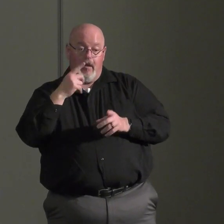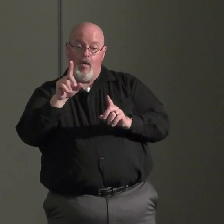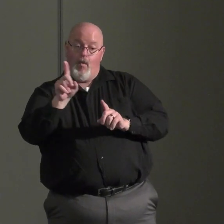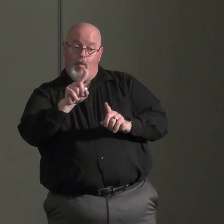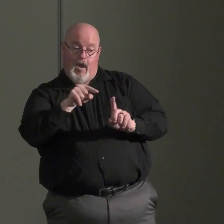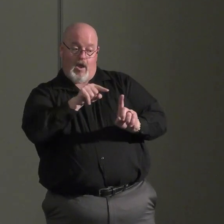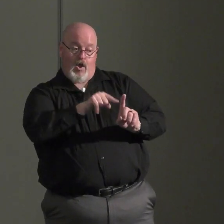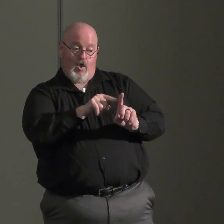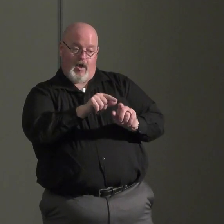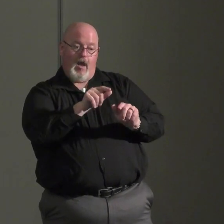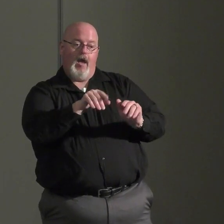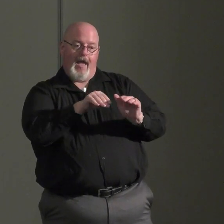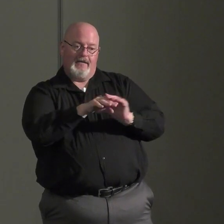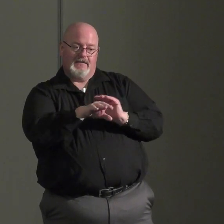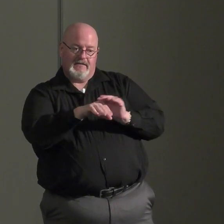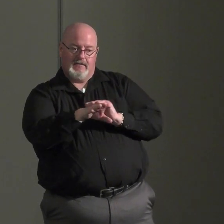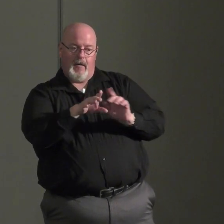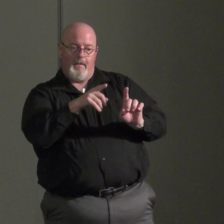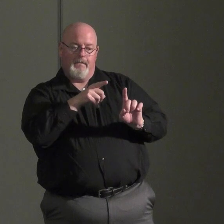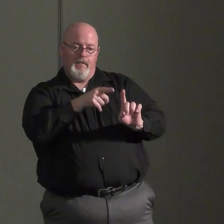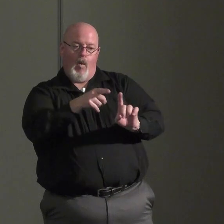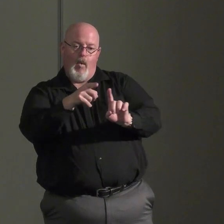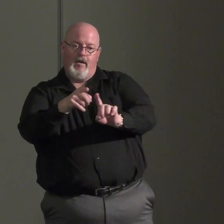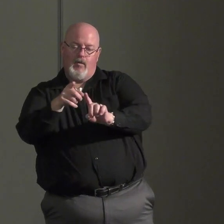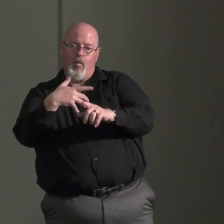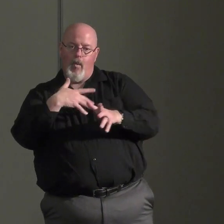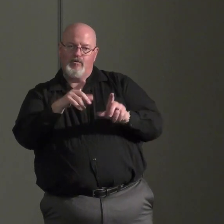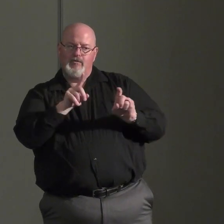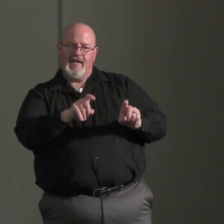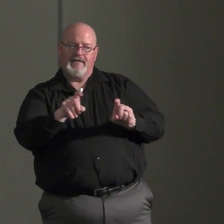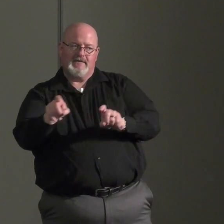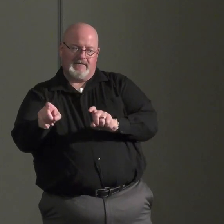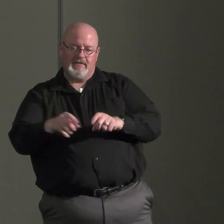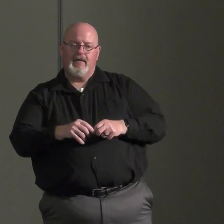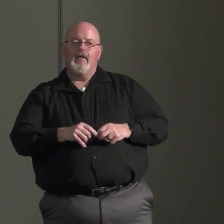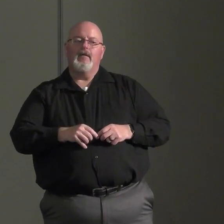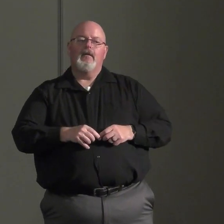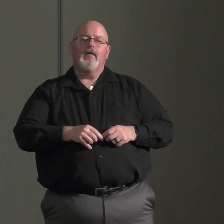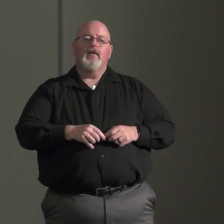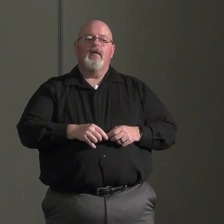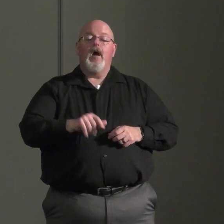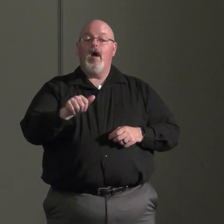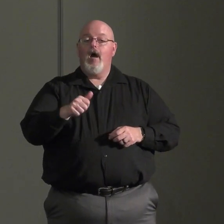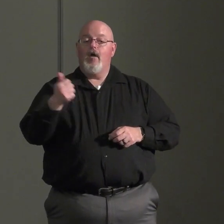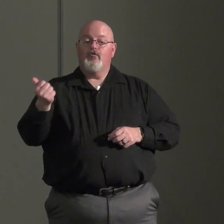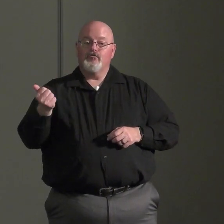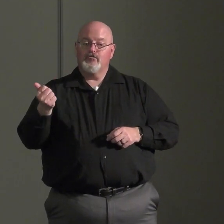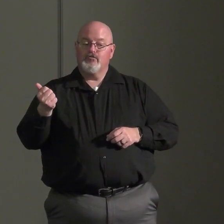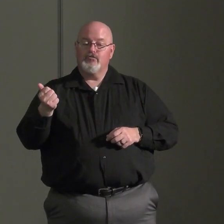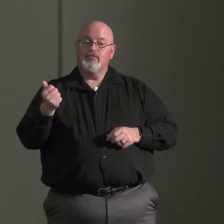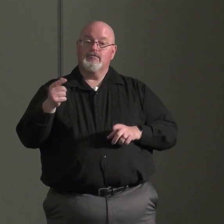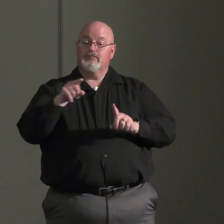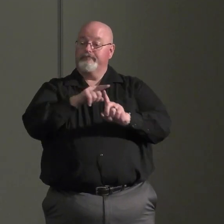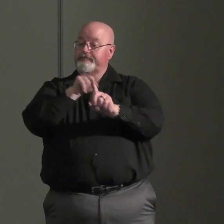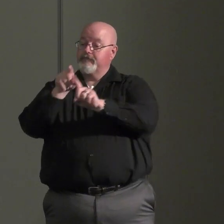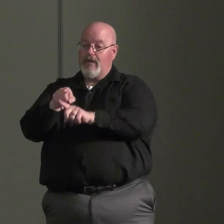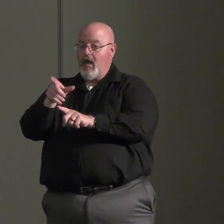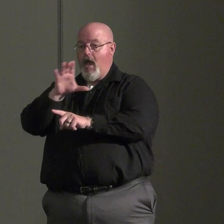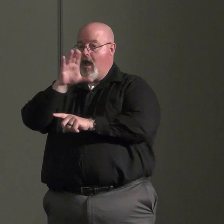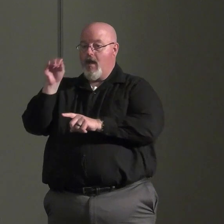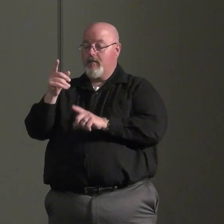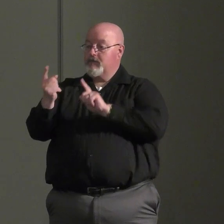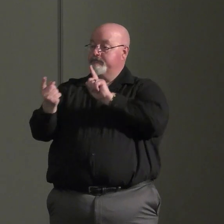be accessibility pain points we want to test out. And other cases, some companies may come to us and